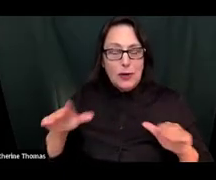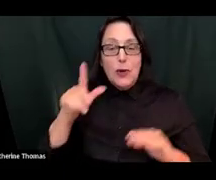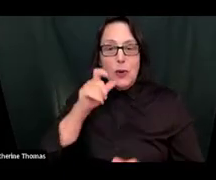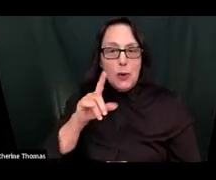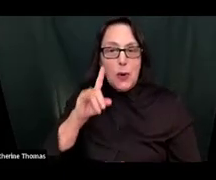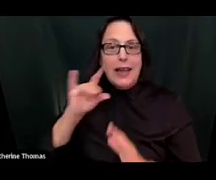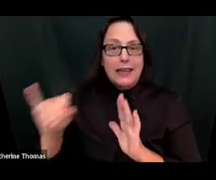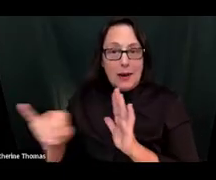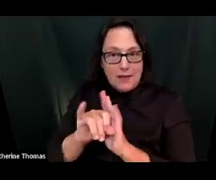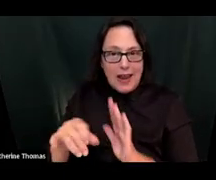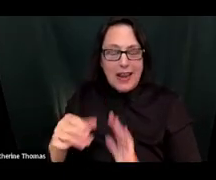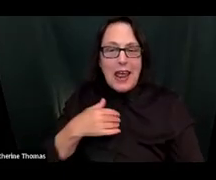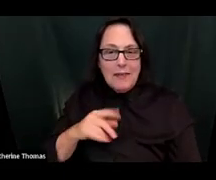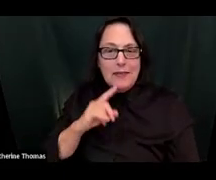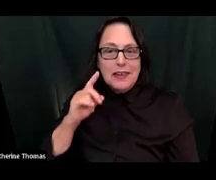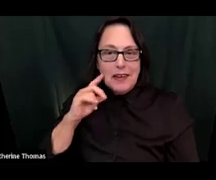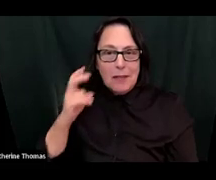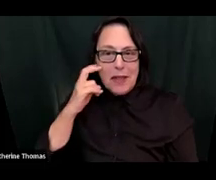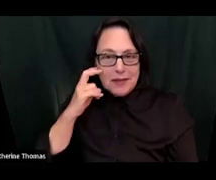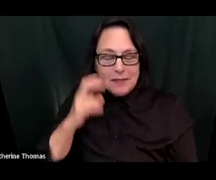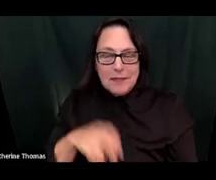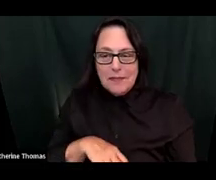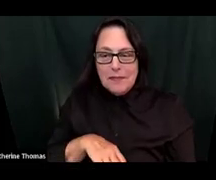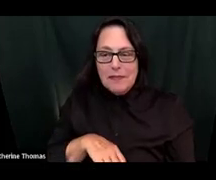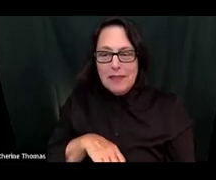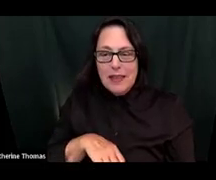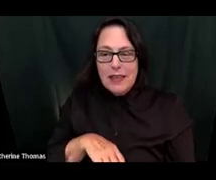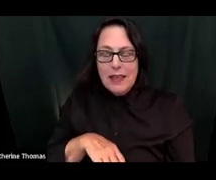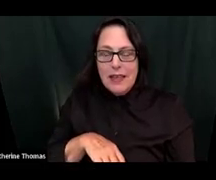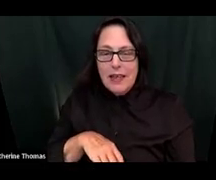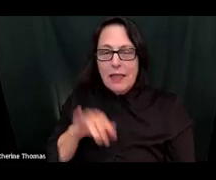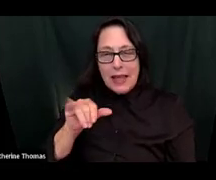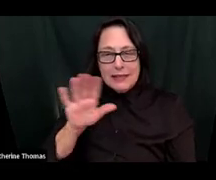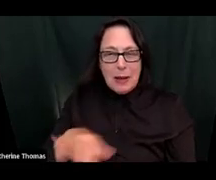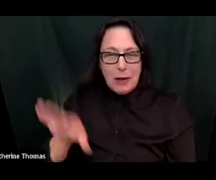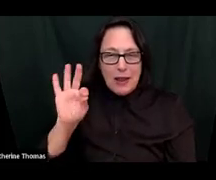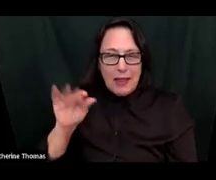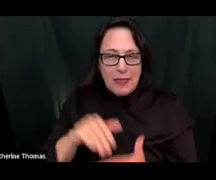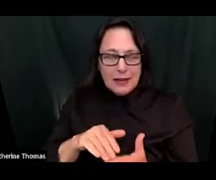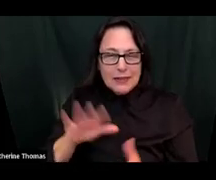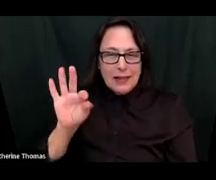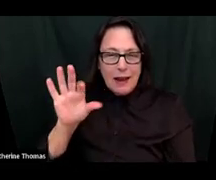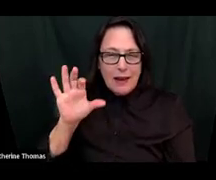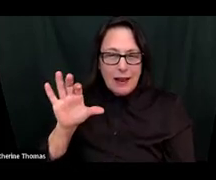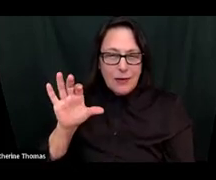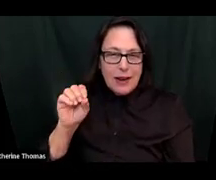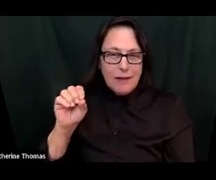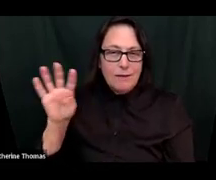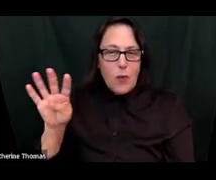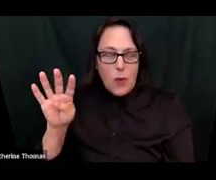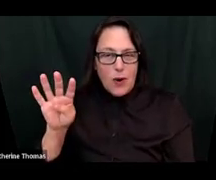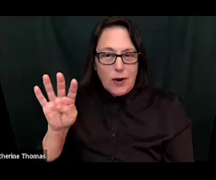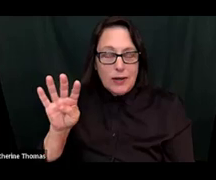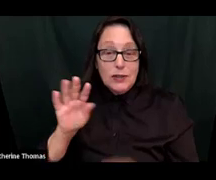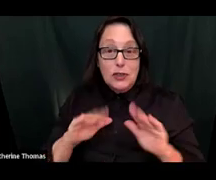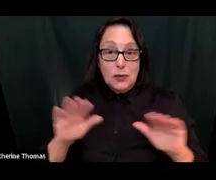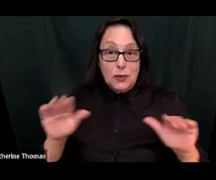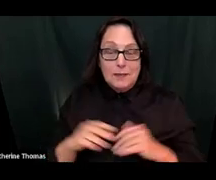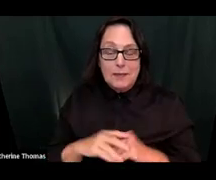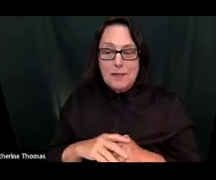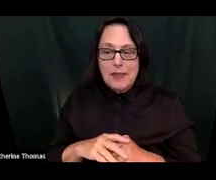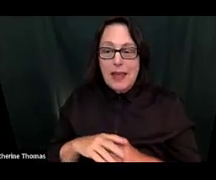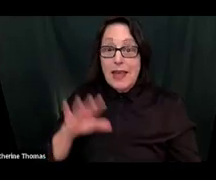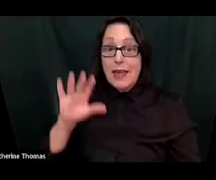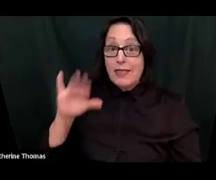were identified as having deaf blindness. That was about 9,904 children and that